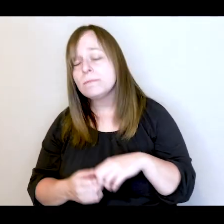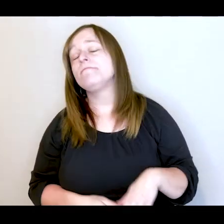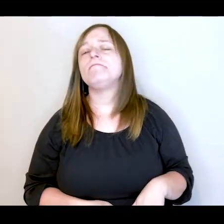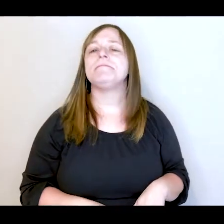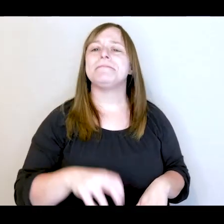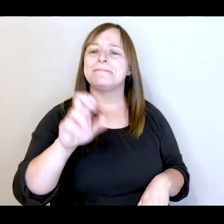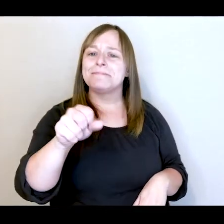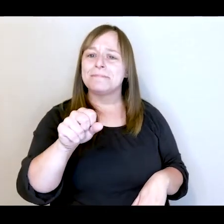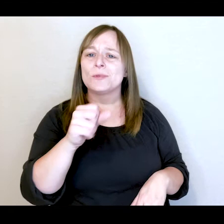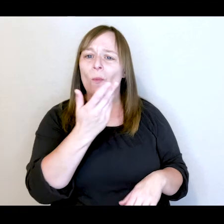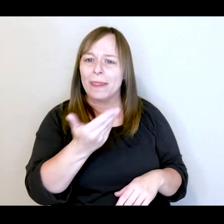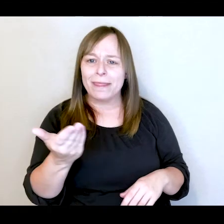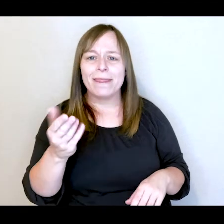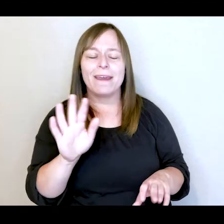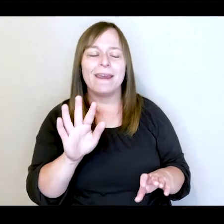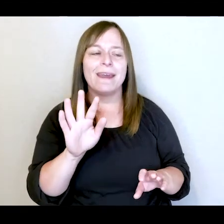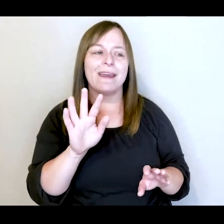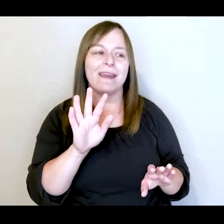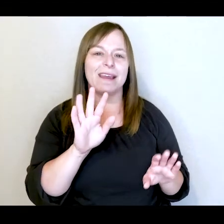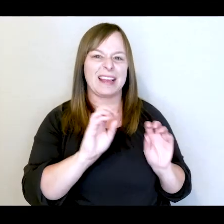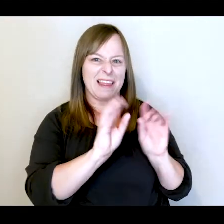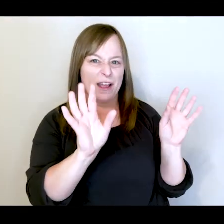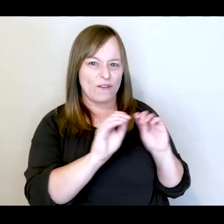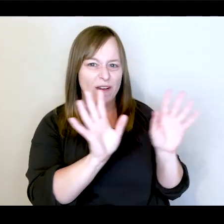So one thing just to sort of clarify, so